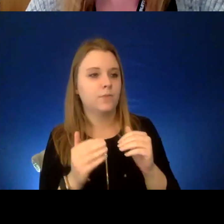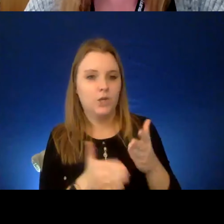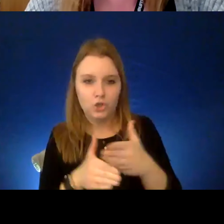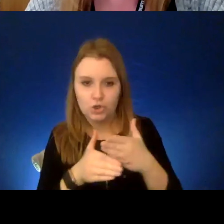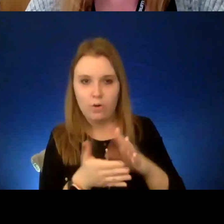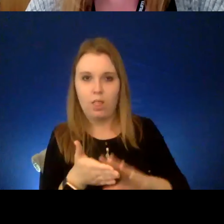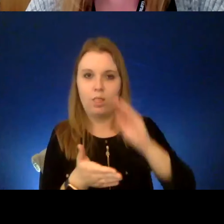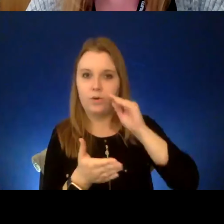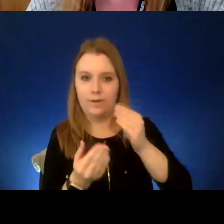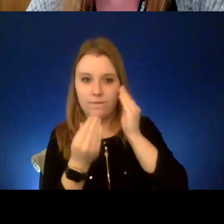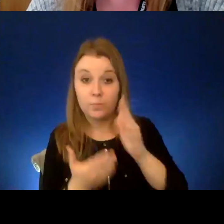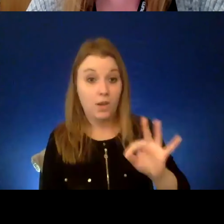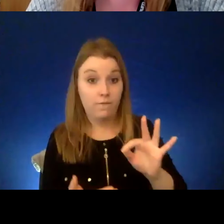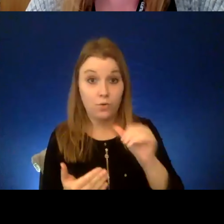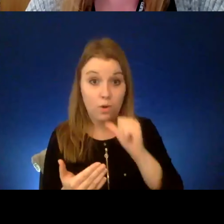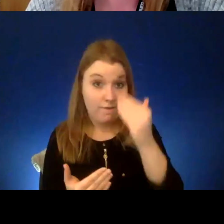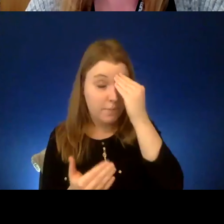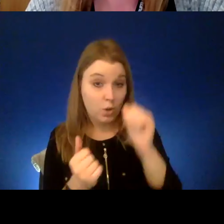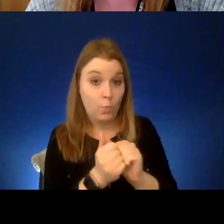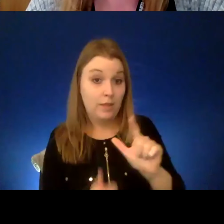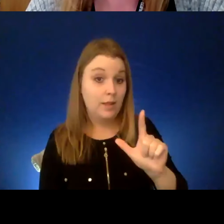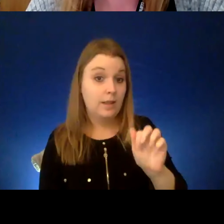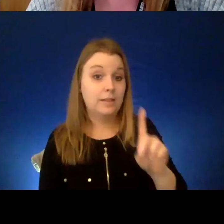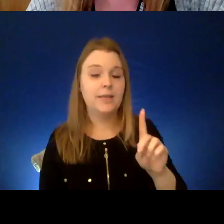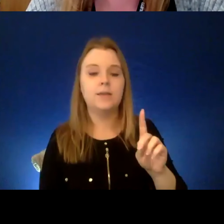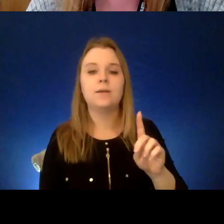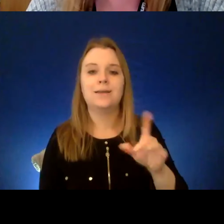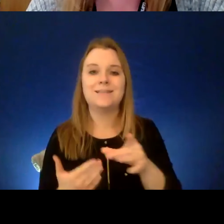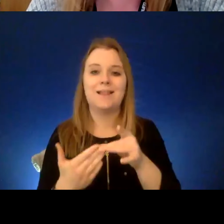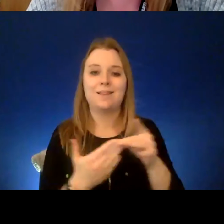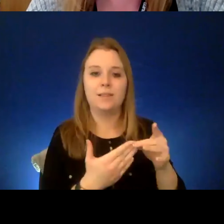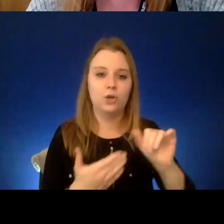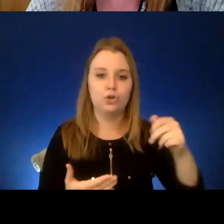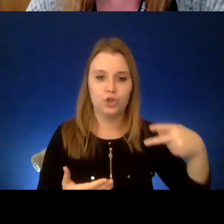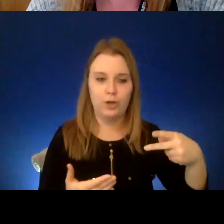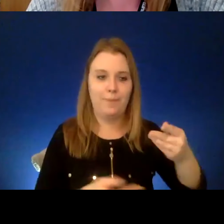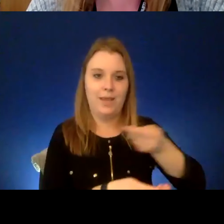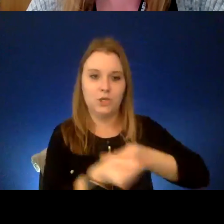If you're not familiar with it, LEAD actually stands for Leadership Exchange in Arts and Disability,